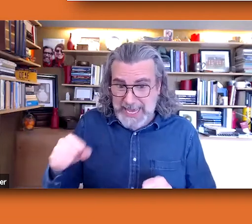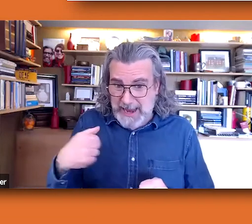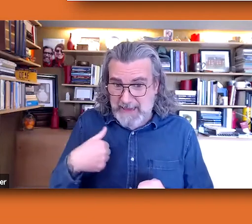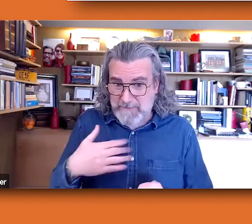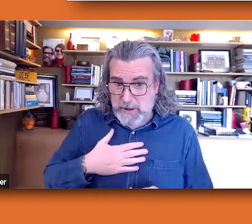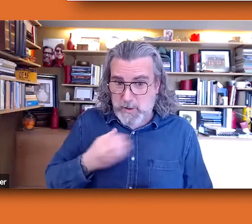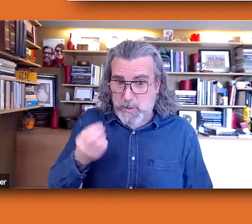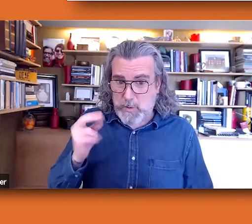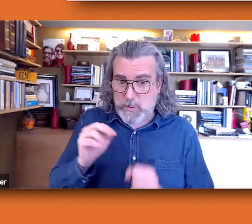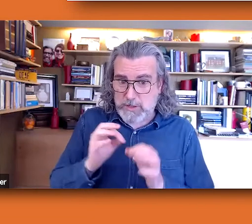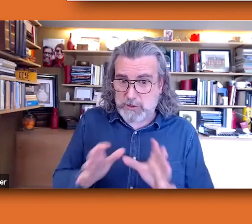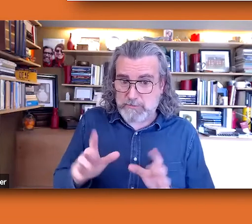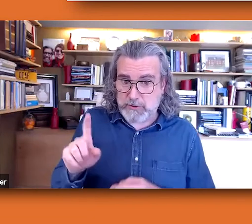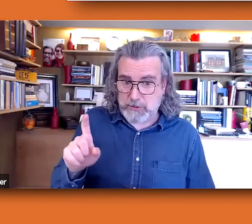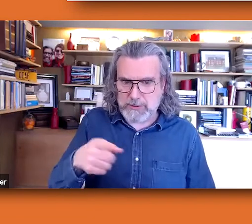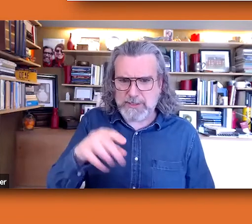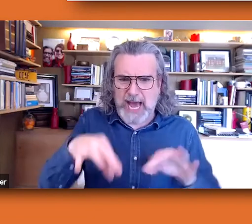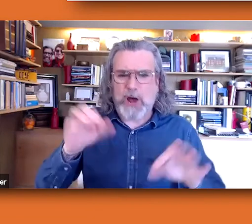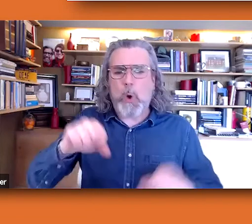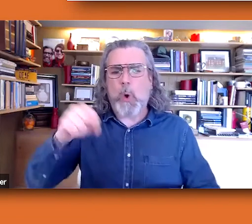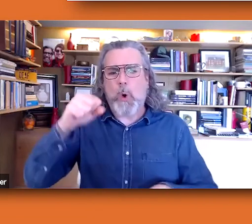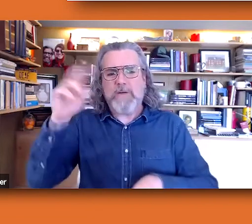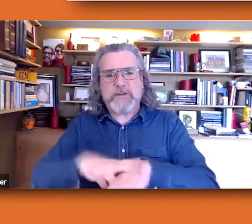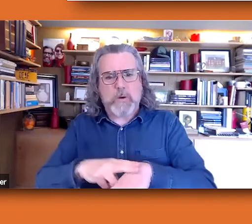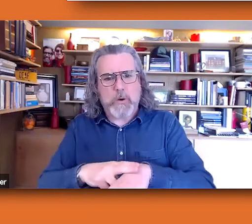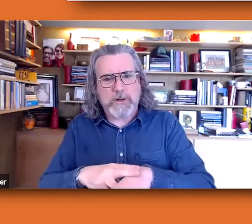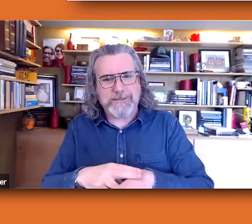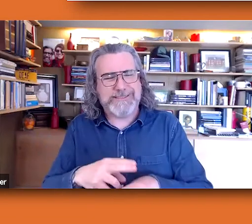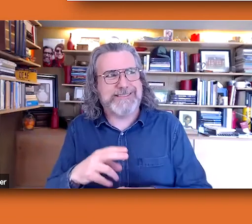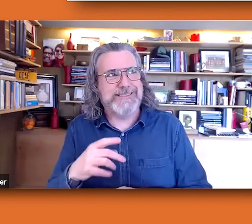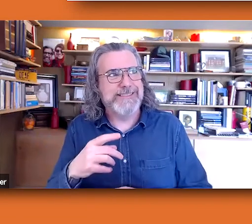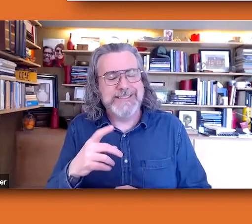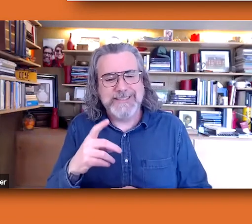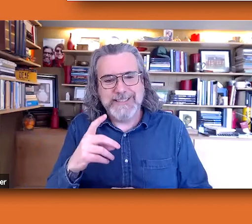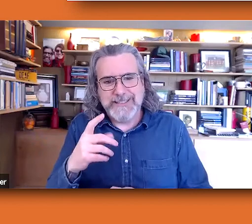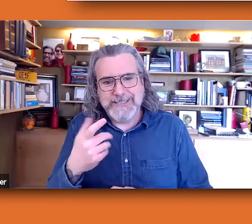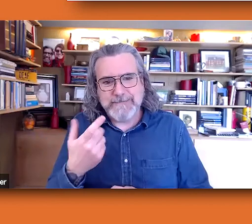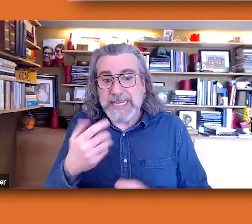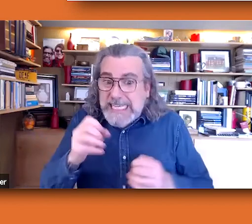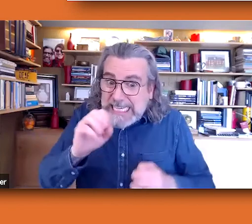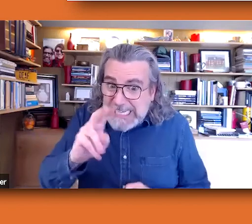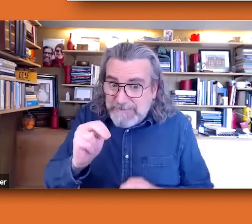we had a couple interpreters who were already assigned, and I asked if I could bring in my own interpreter.